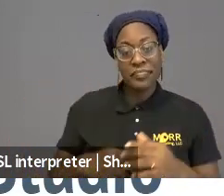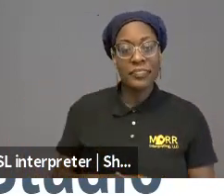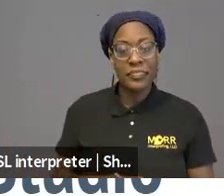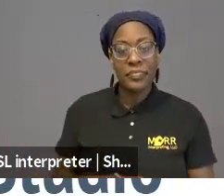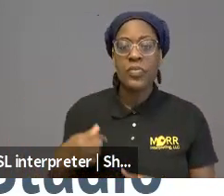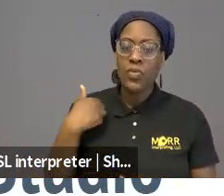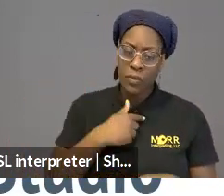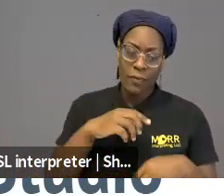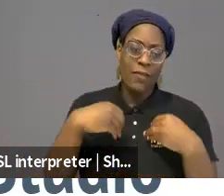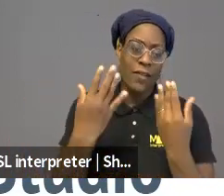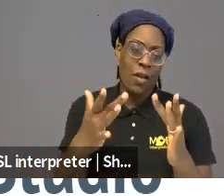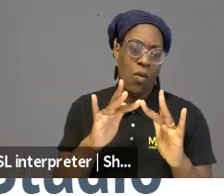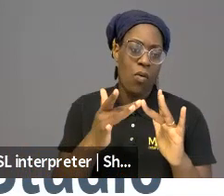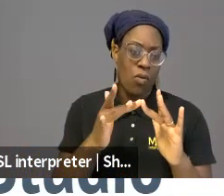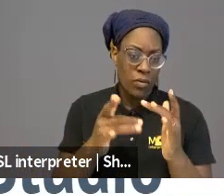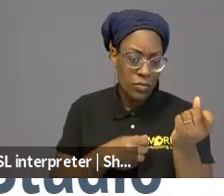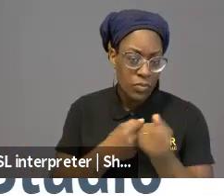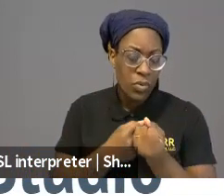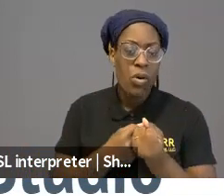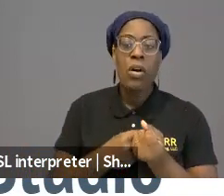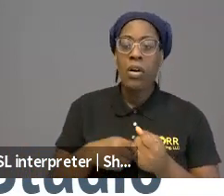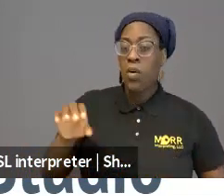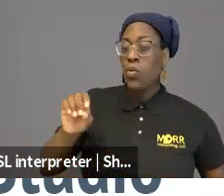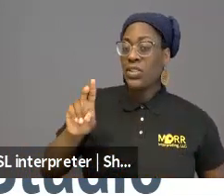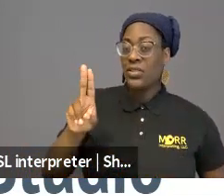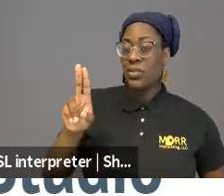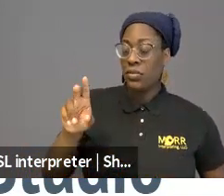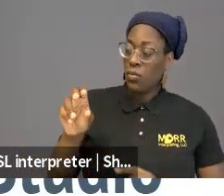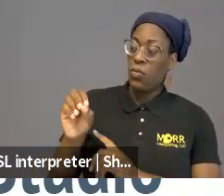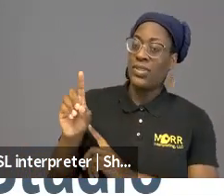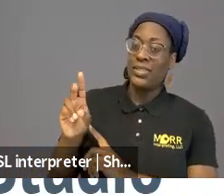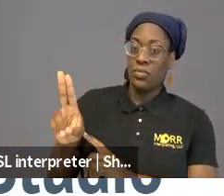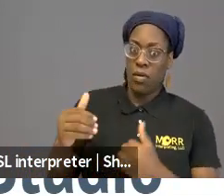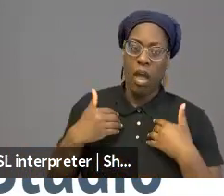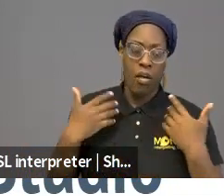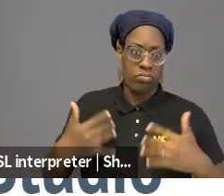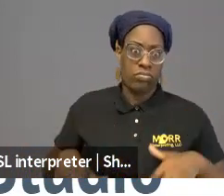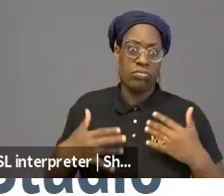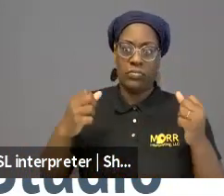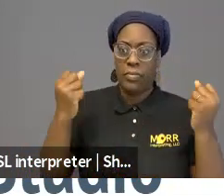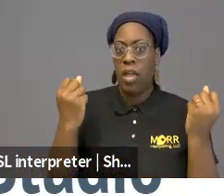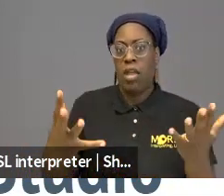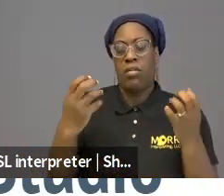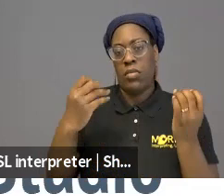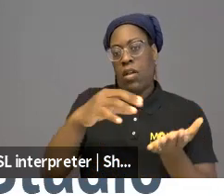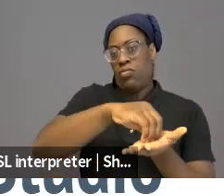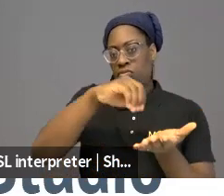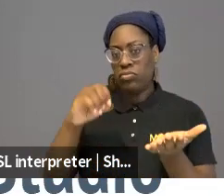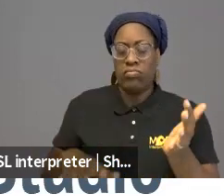has a large online student population, and some of our degrees are offered fully online. However,